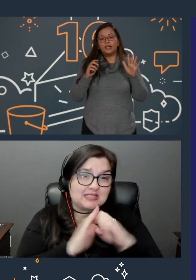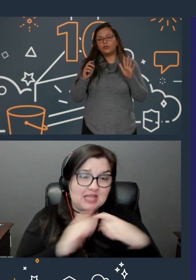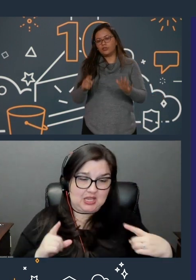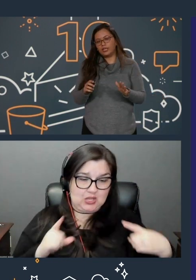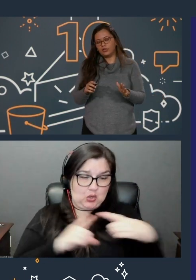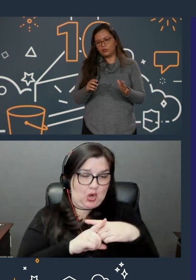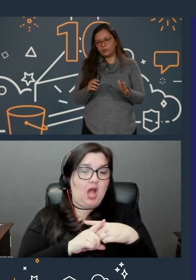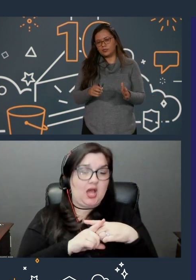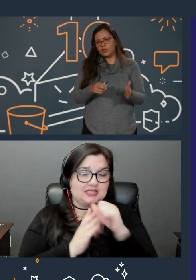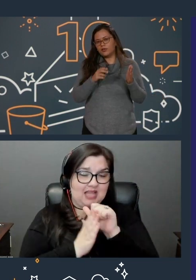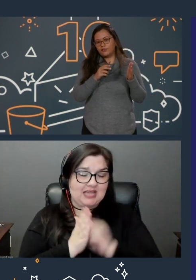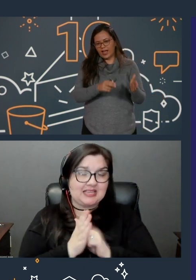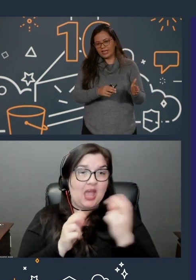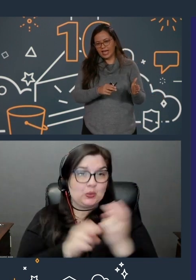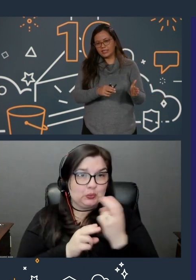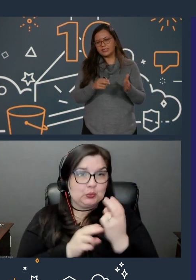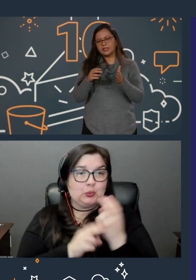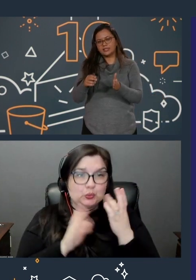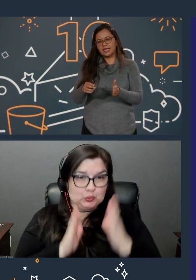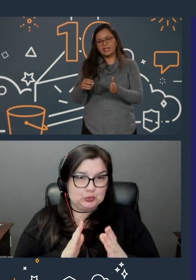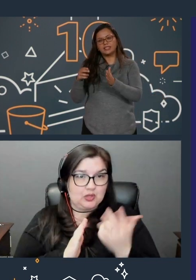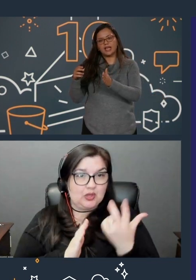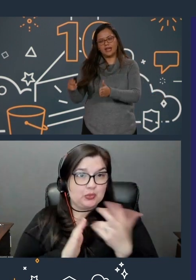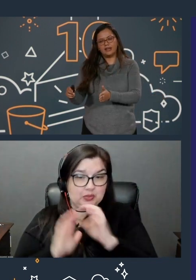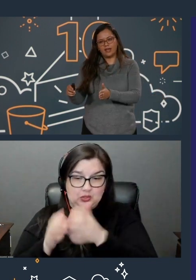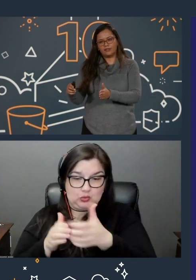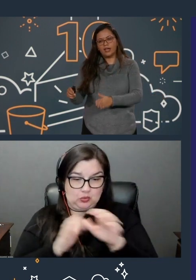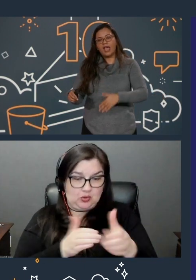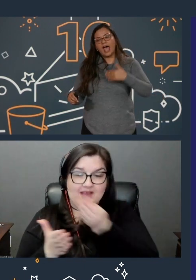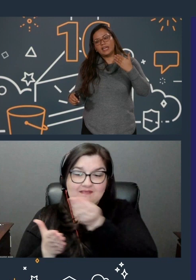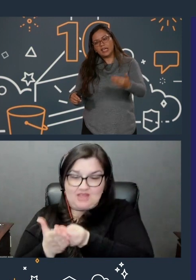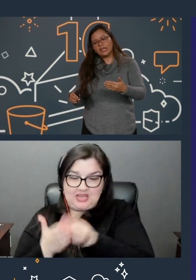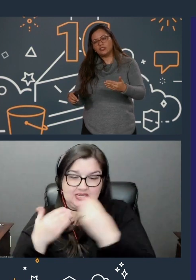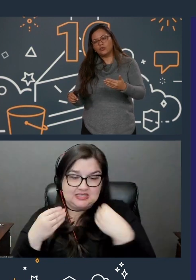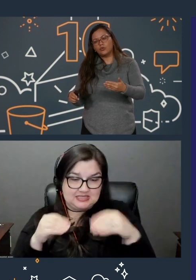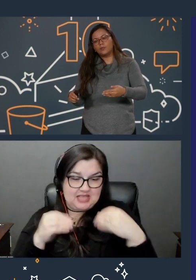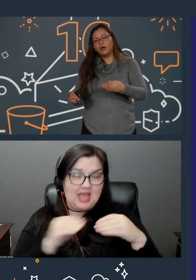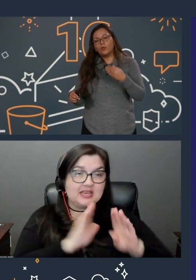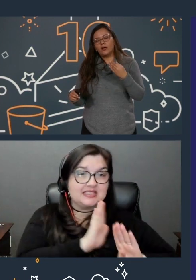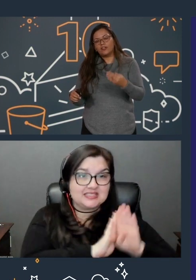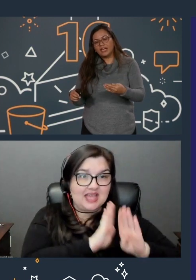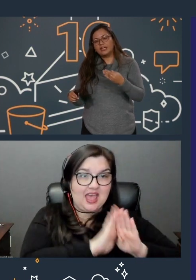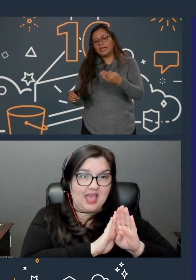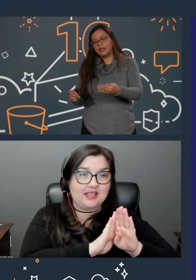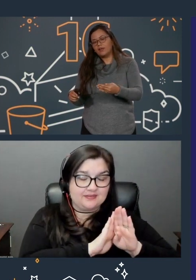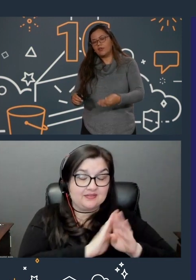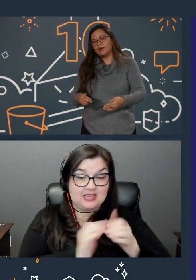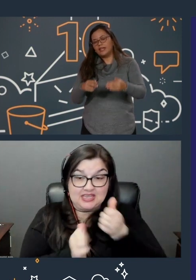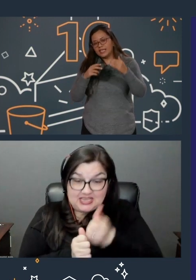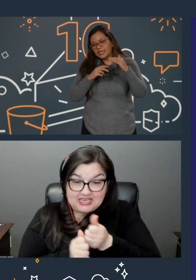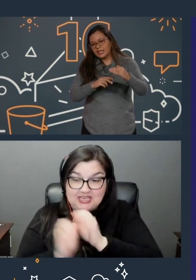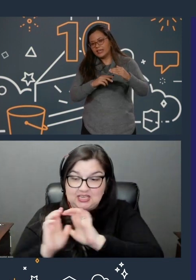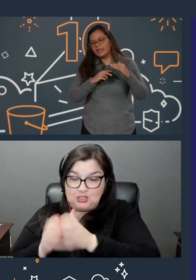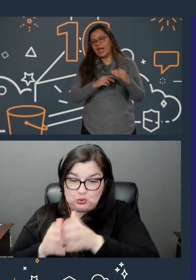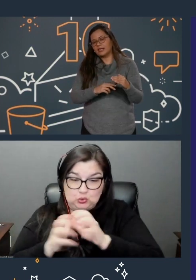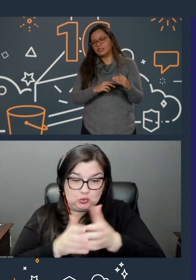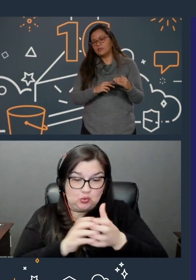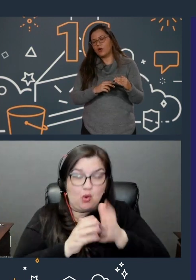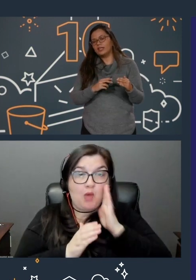into three groups: finance, sales, and dev. And each group will read data from a designated access point